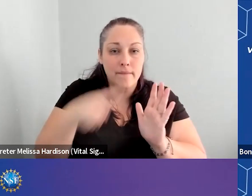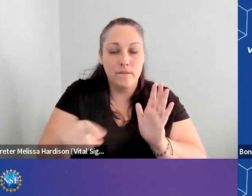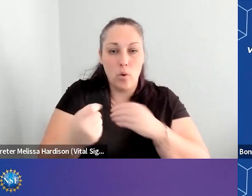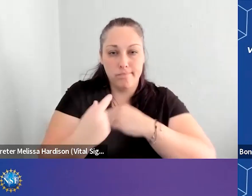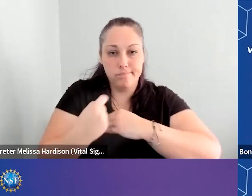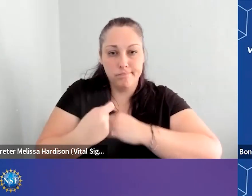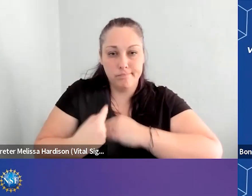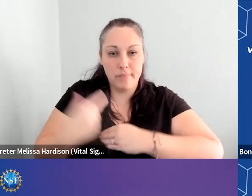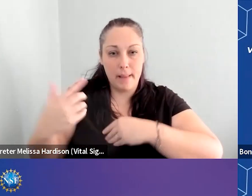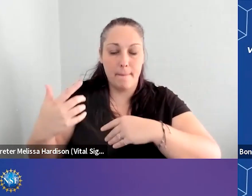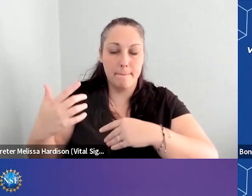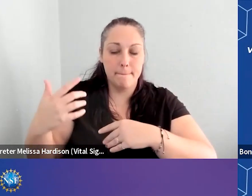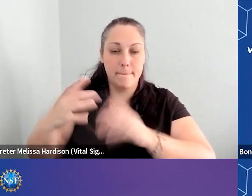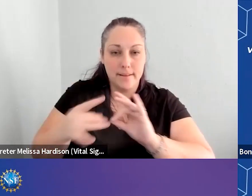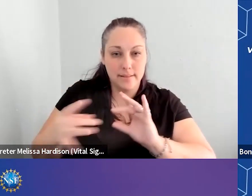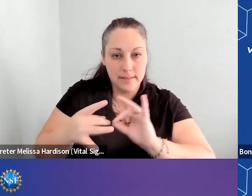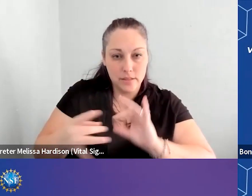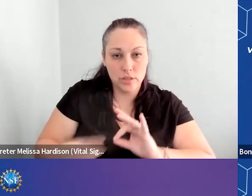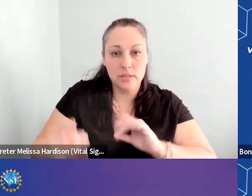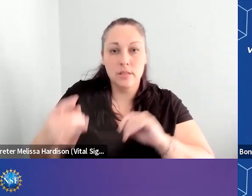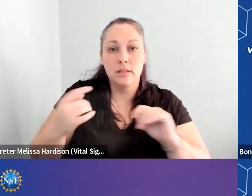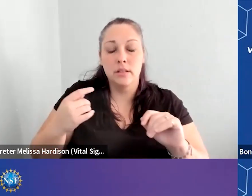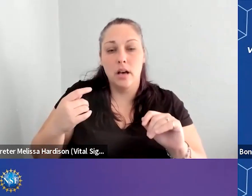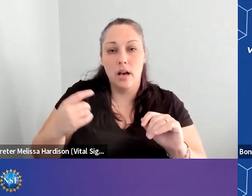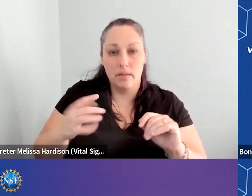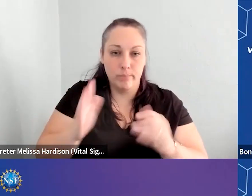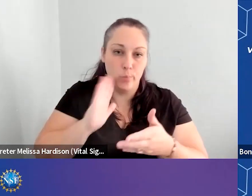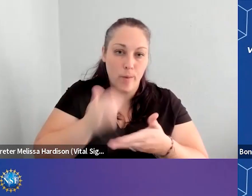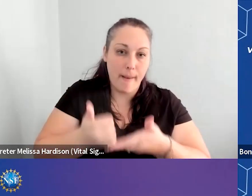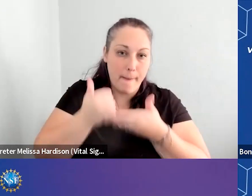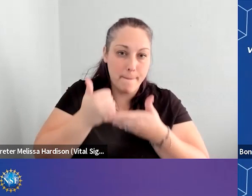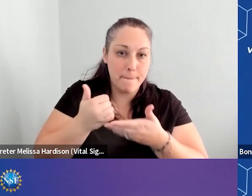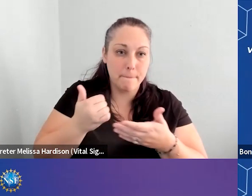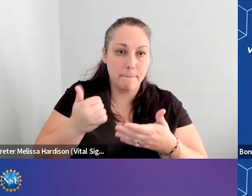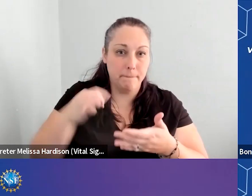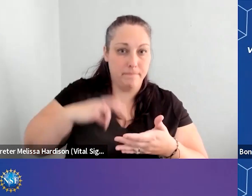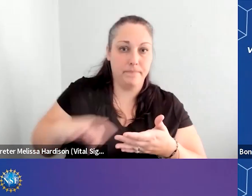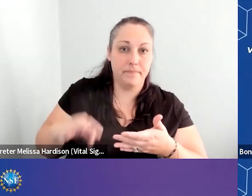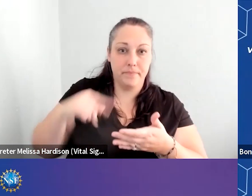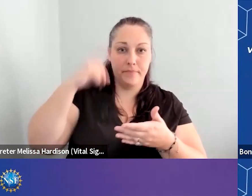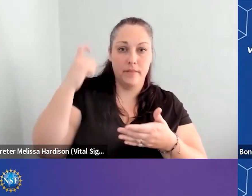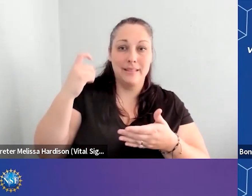And that oftentimes helps, because it will tell you when, you know, a new solicitation has come out.